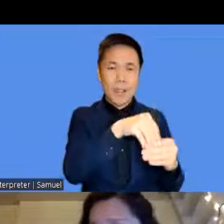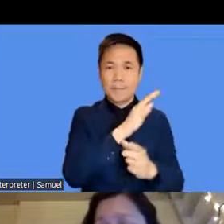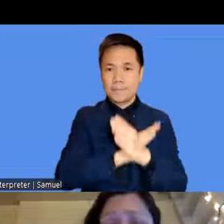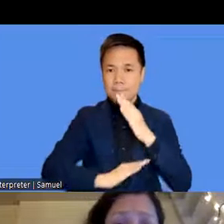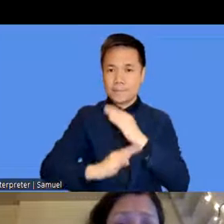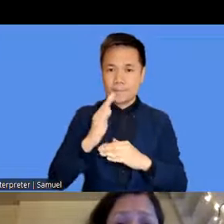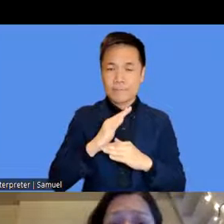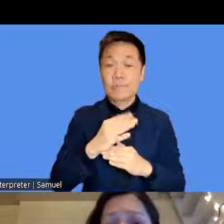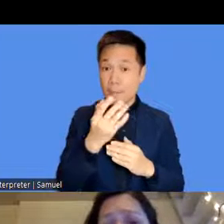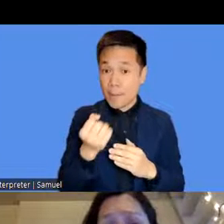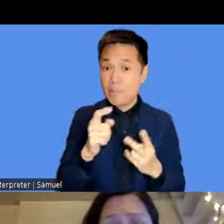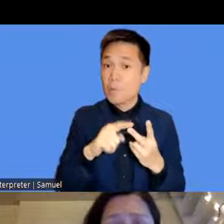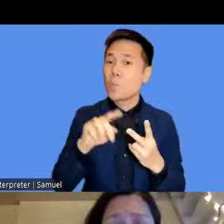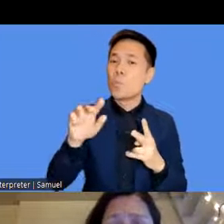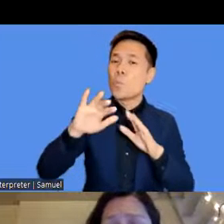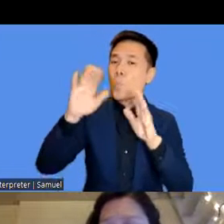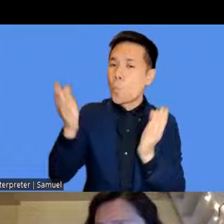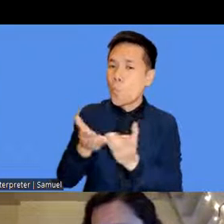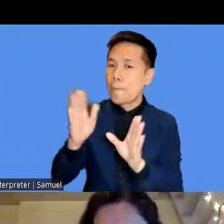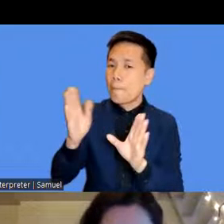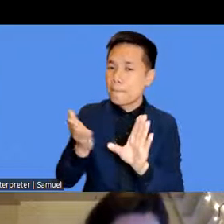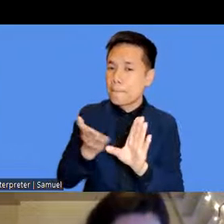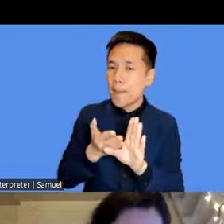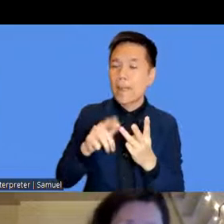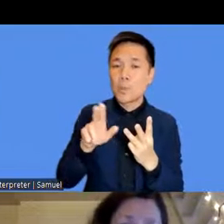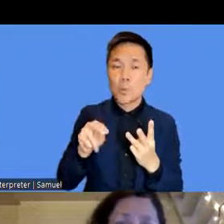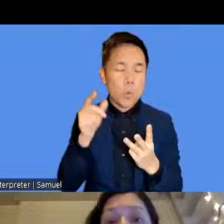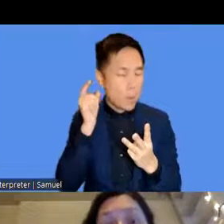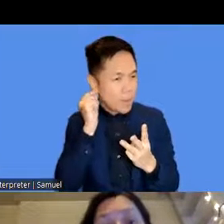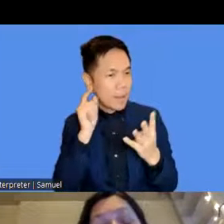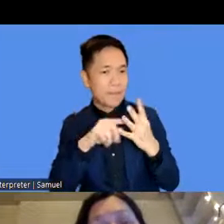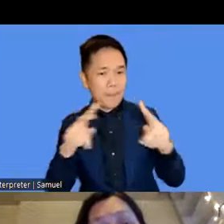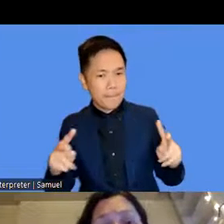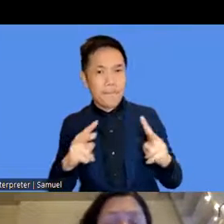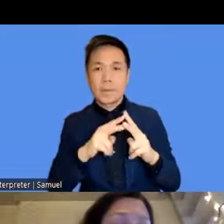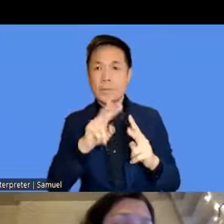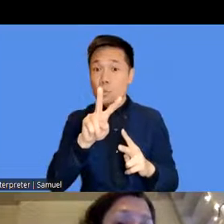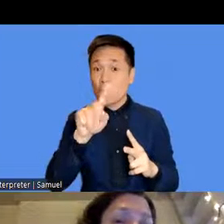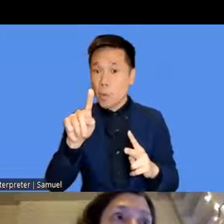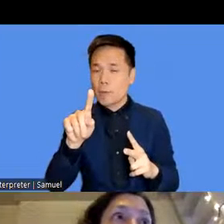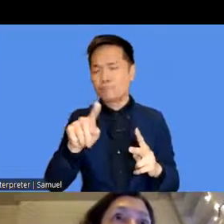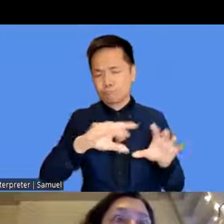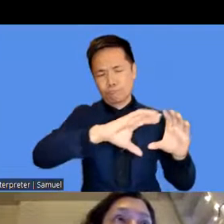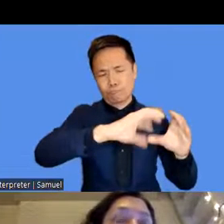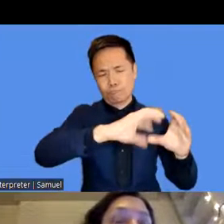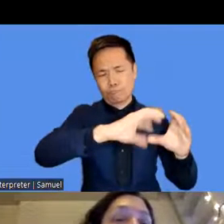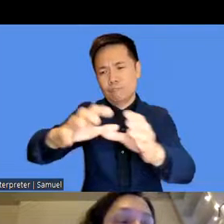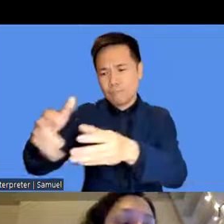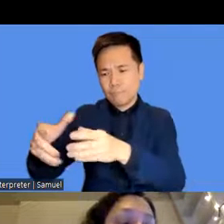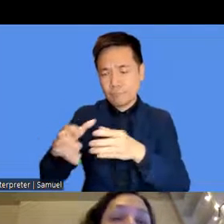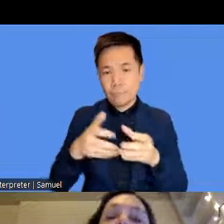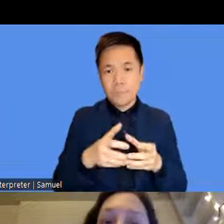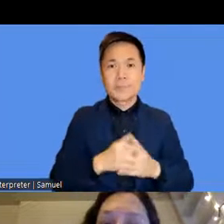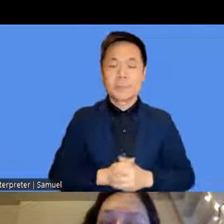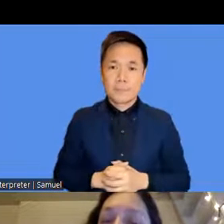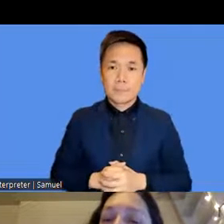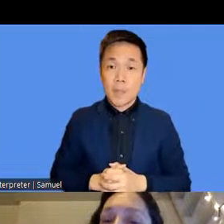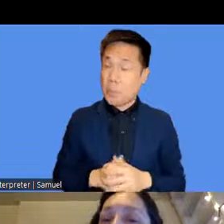as The World Bank, UNWomen, Paris '21 and many others and it's a really excellent example